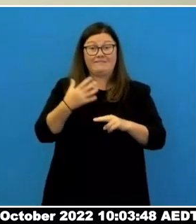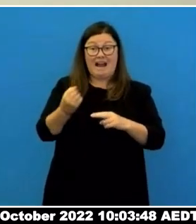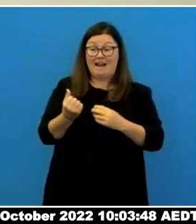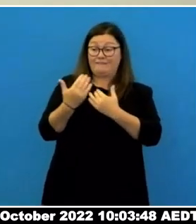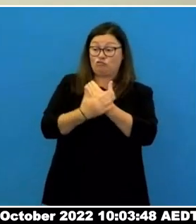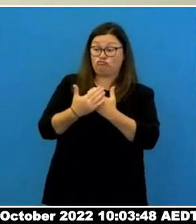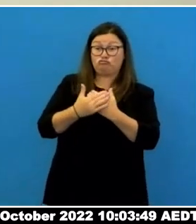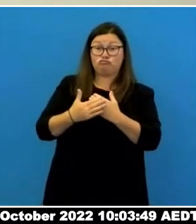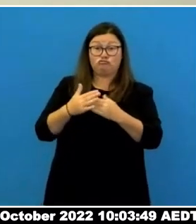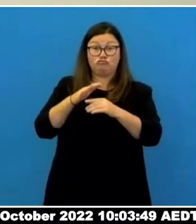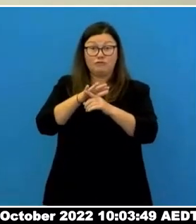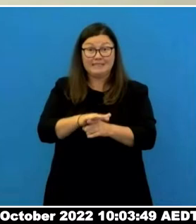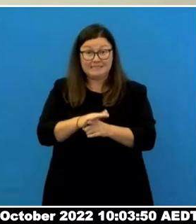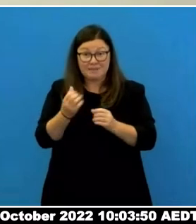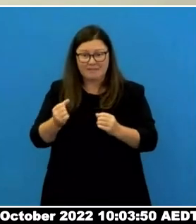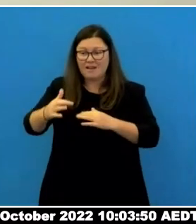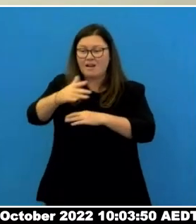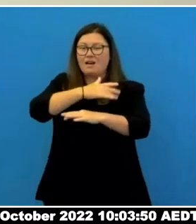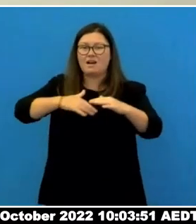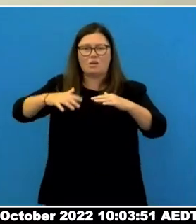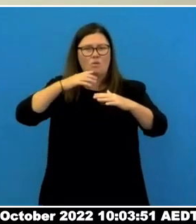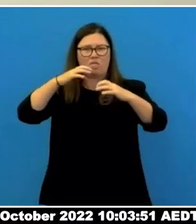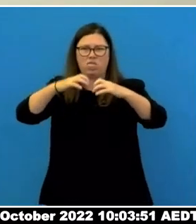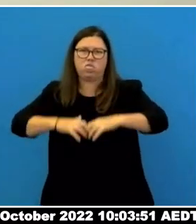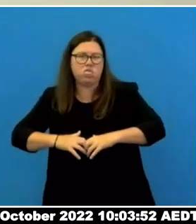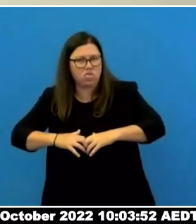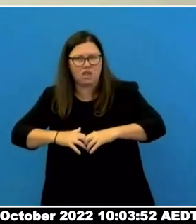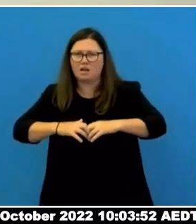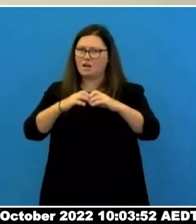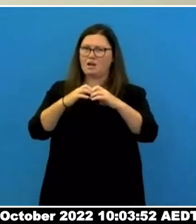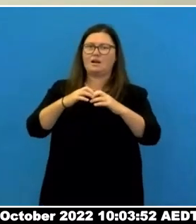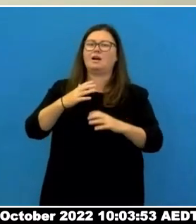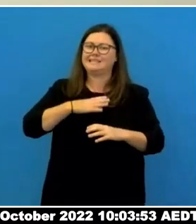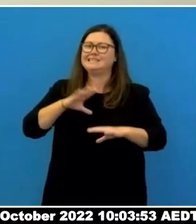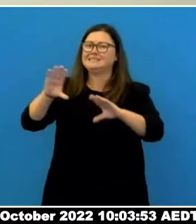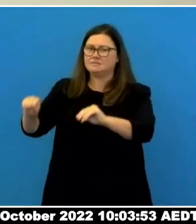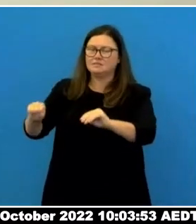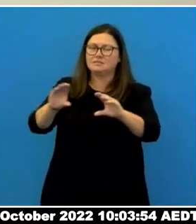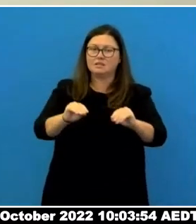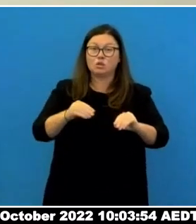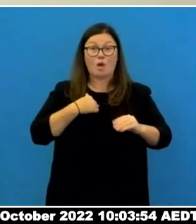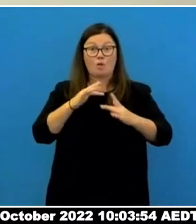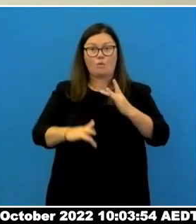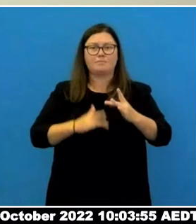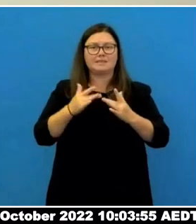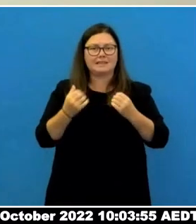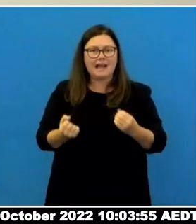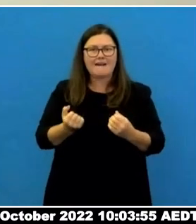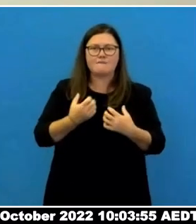to address that. The new website provides resources to support education about and against racism.